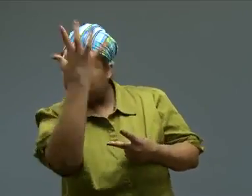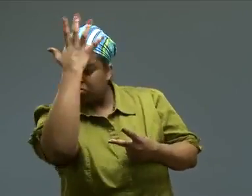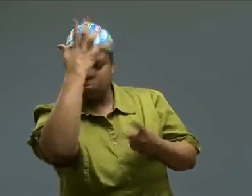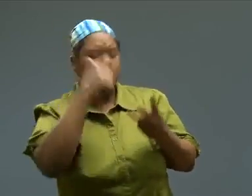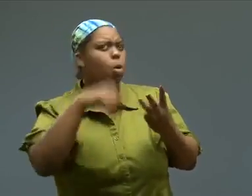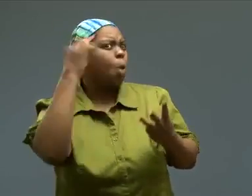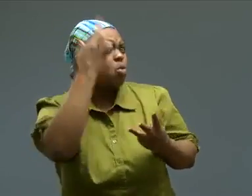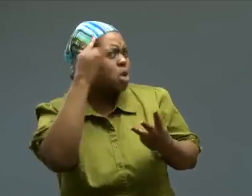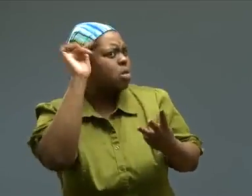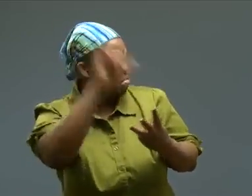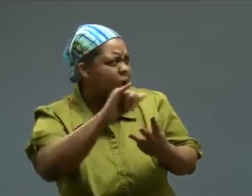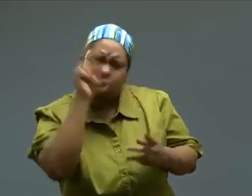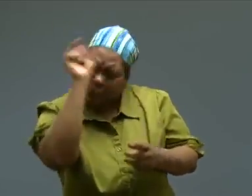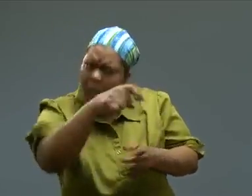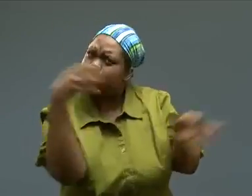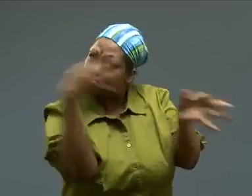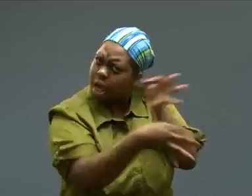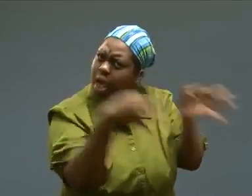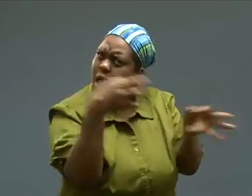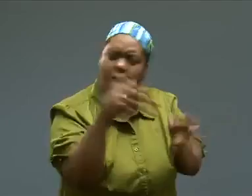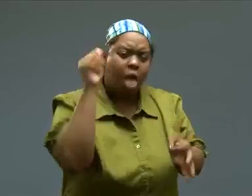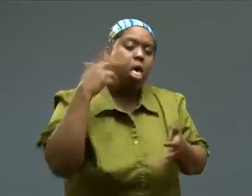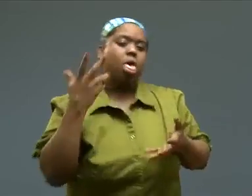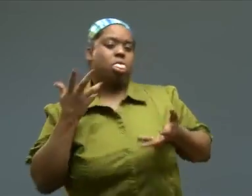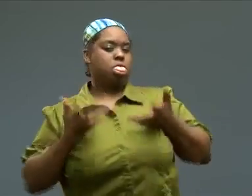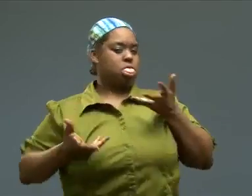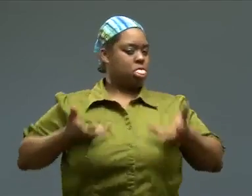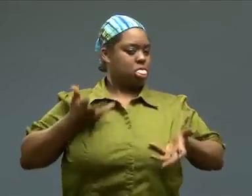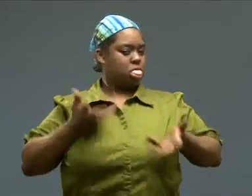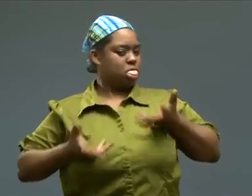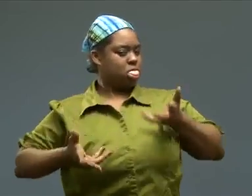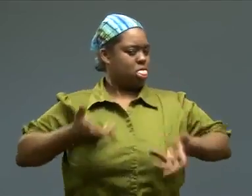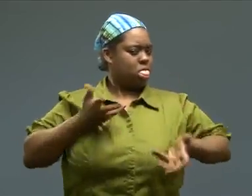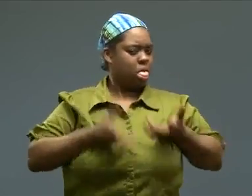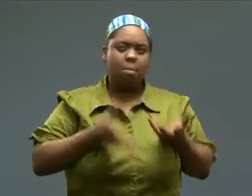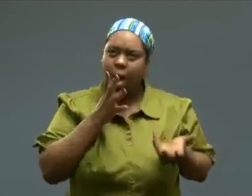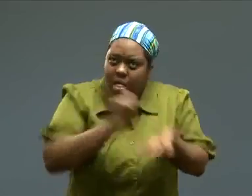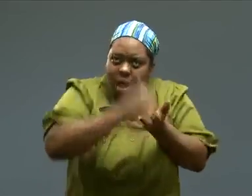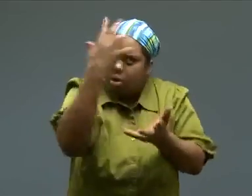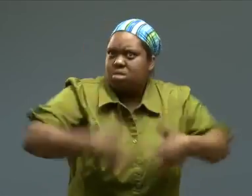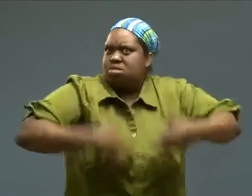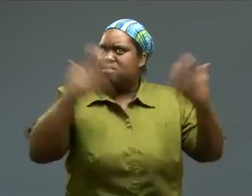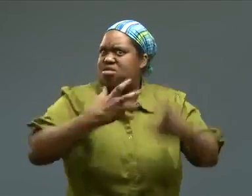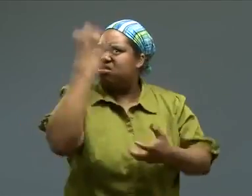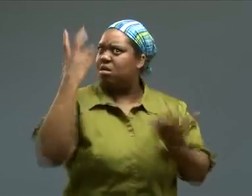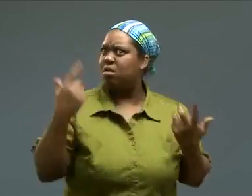the laying on of hands, and why. That's why she got mad."